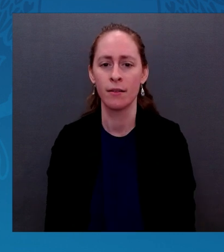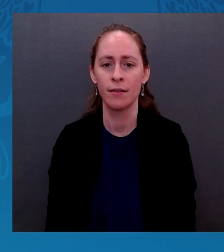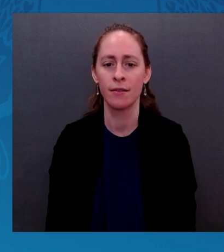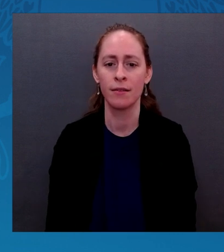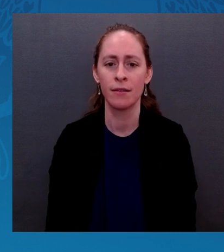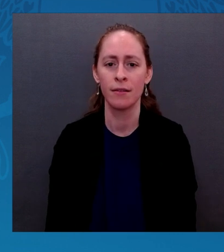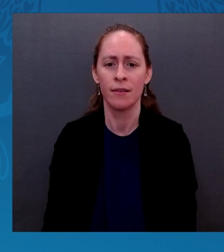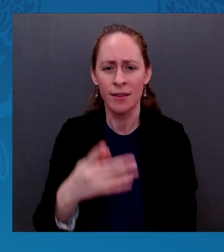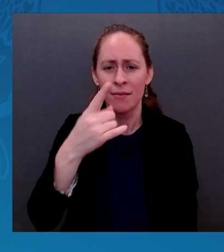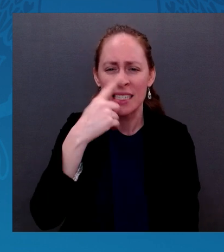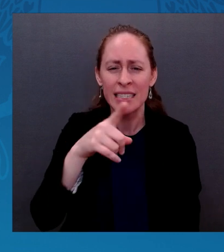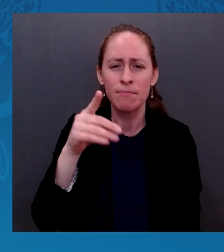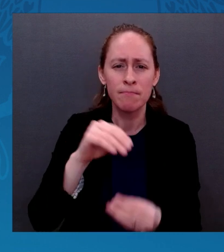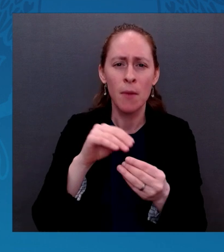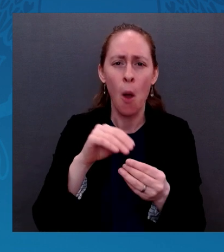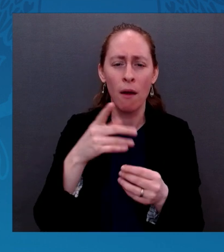If not, you can use mine. Here use this.